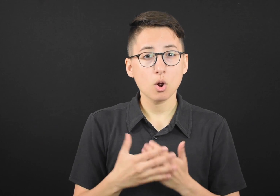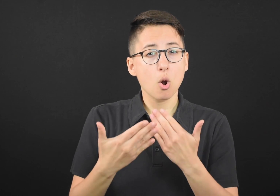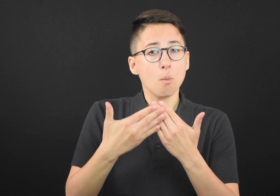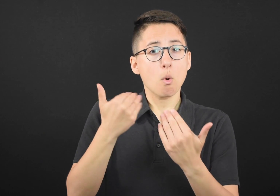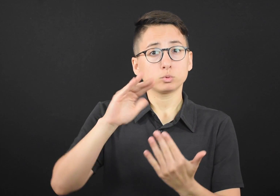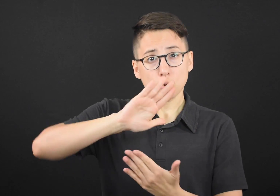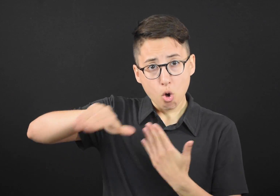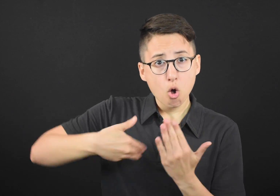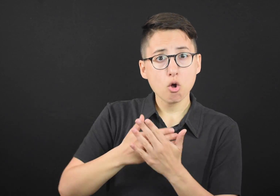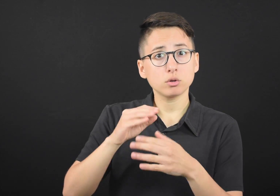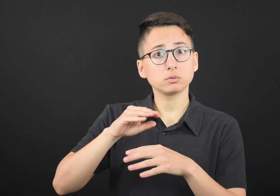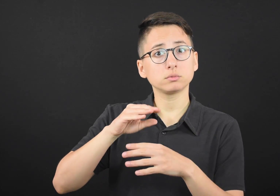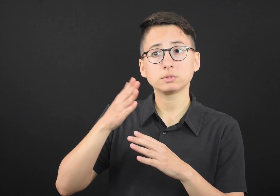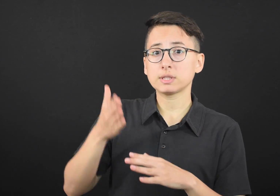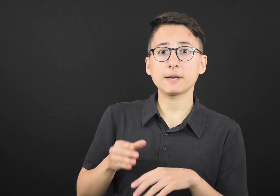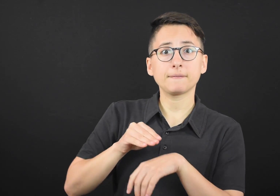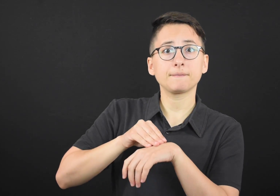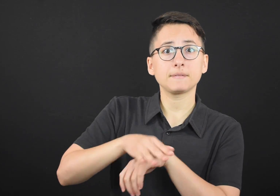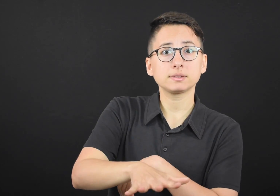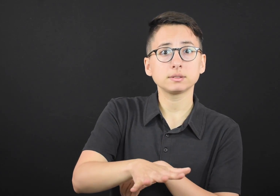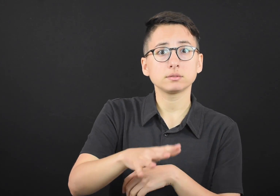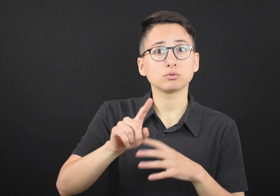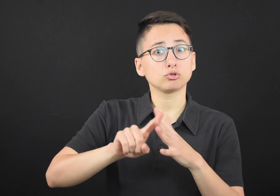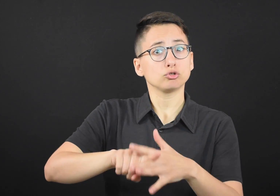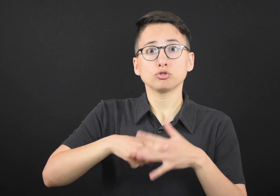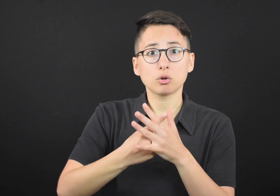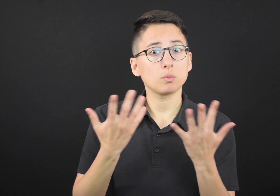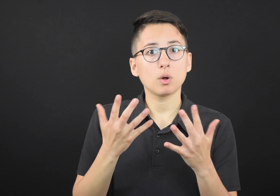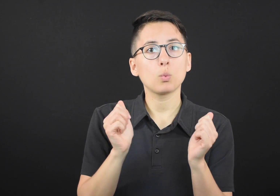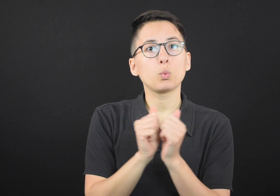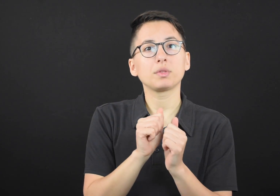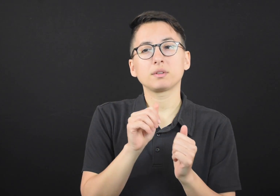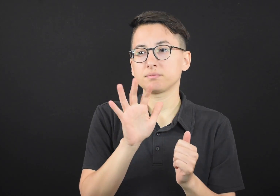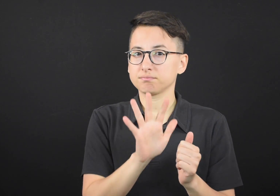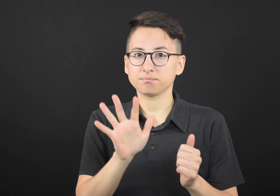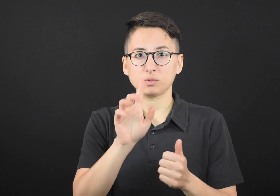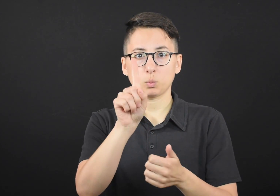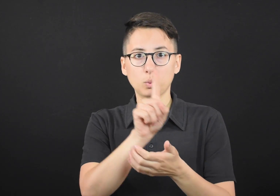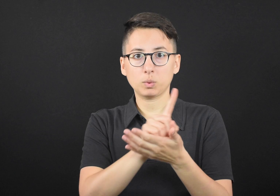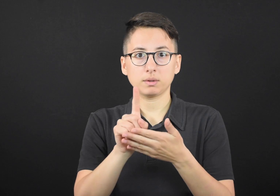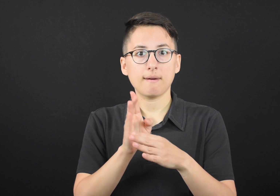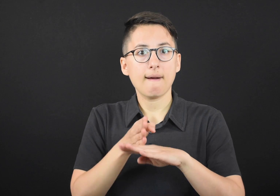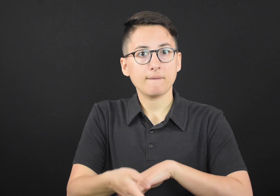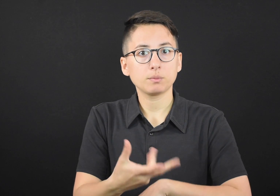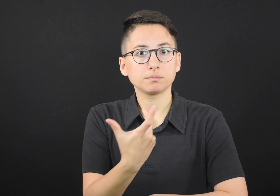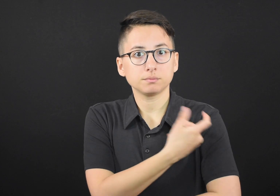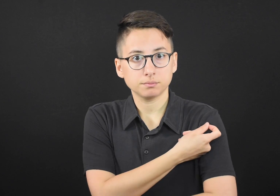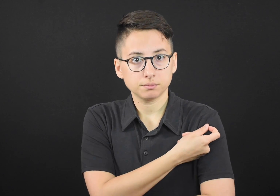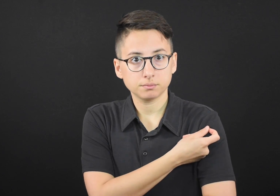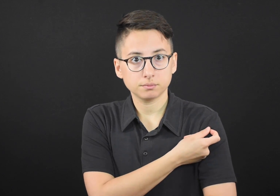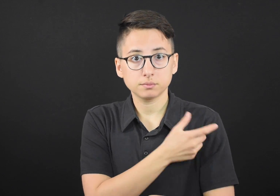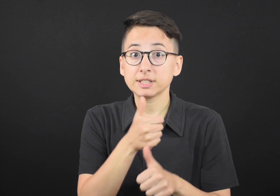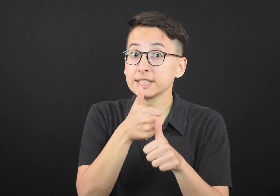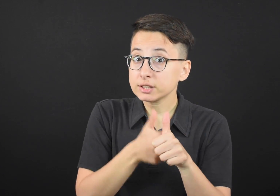Dose 1, 19.6% vs 17.2% after Dose 2). Children 12-15 years old reported joint or muscle pain less frequently than individuals 16 and